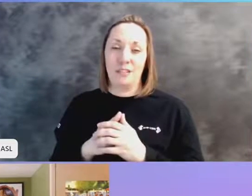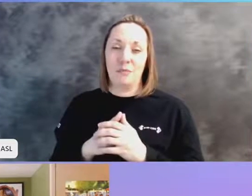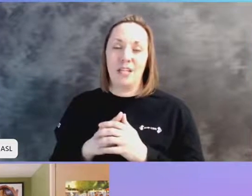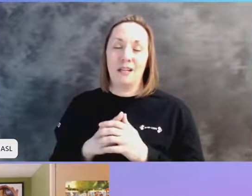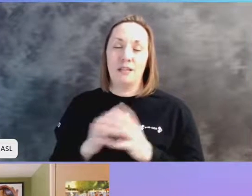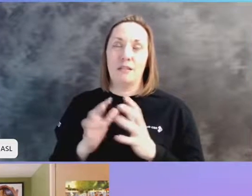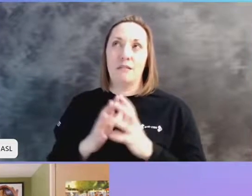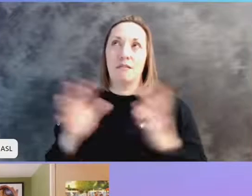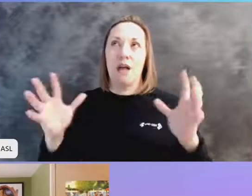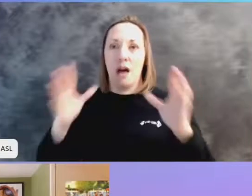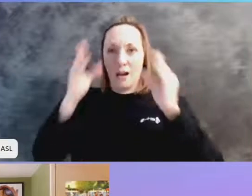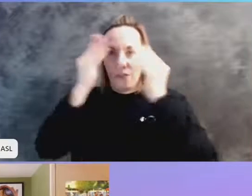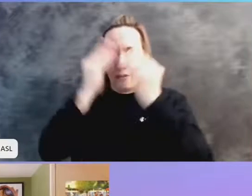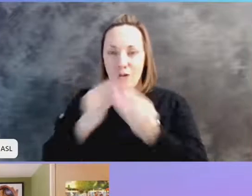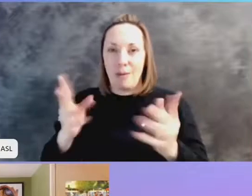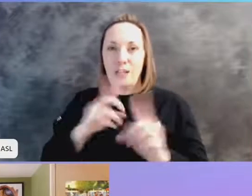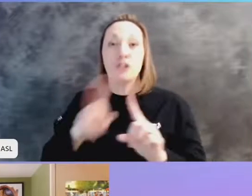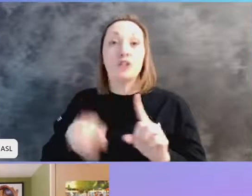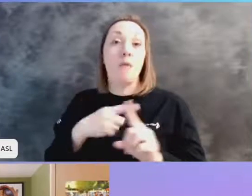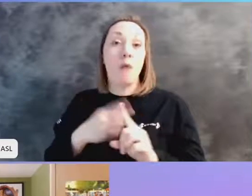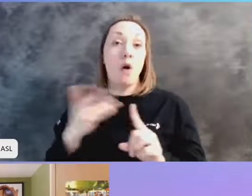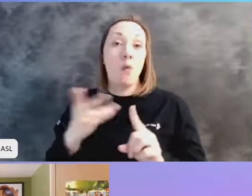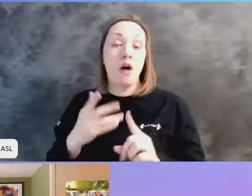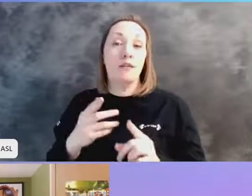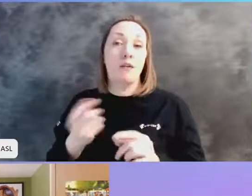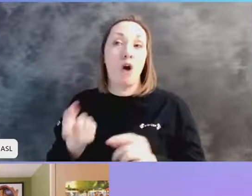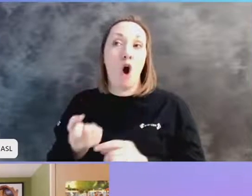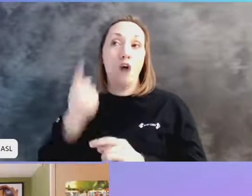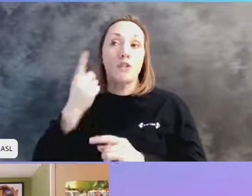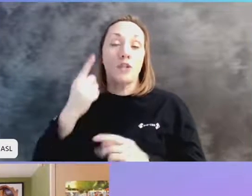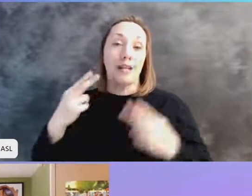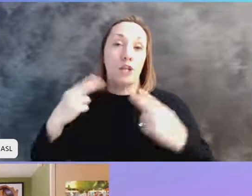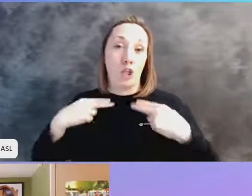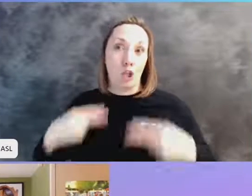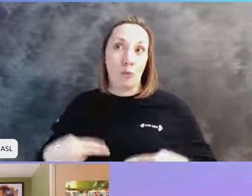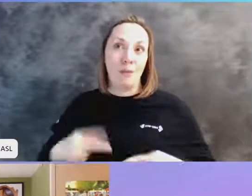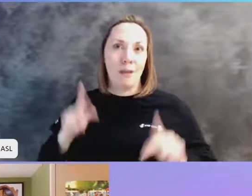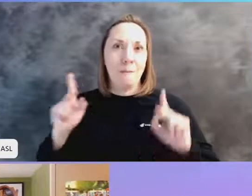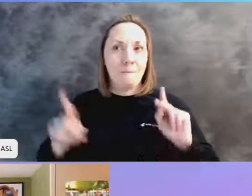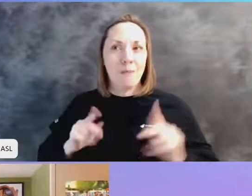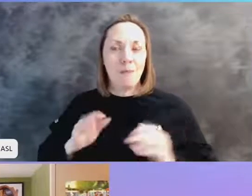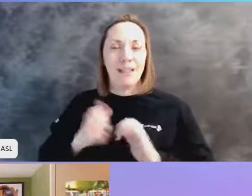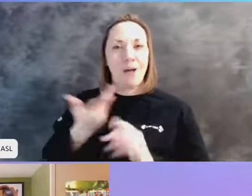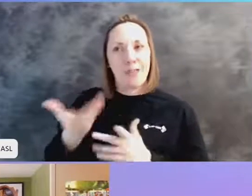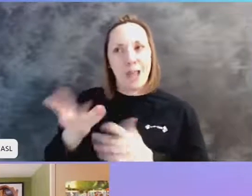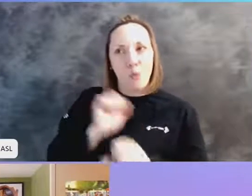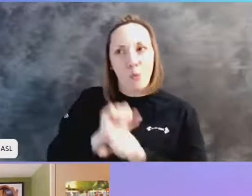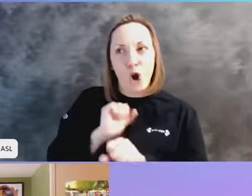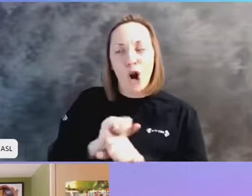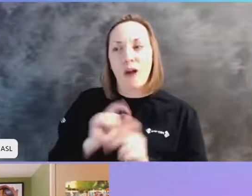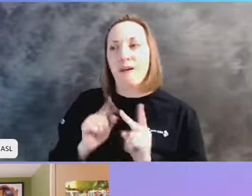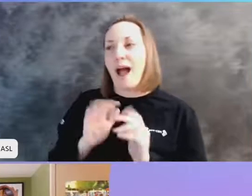that is surprising. That's what I love to do them so much, because it's a wealth of information about understanding